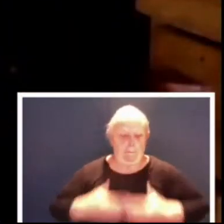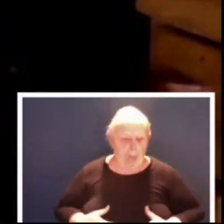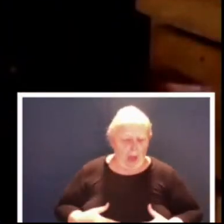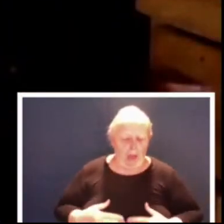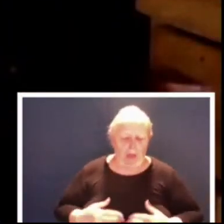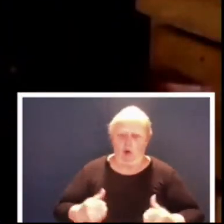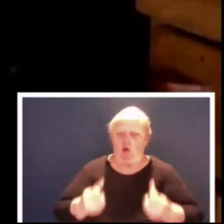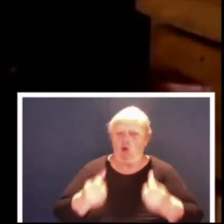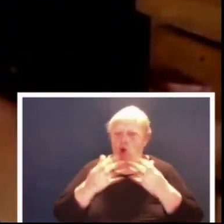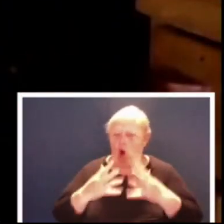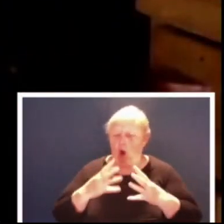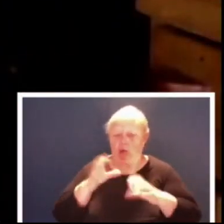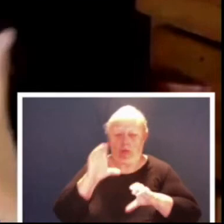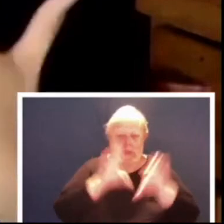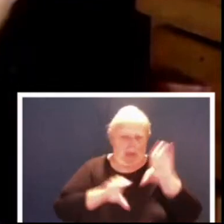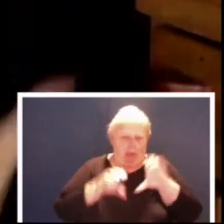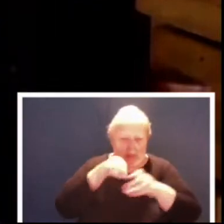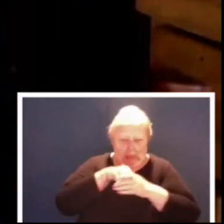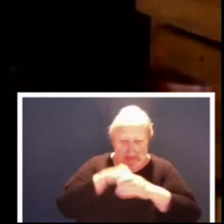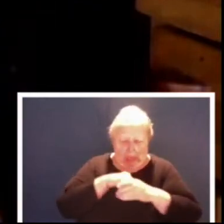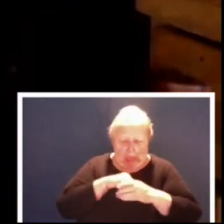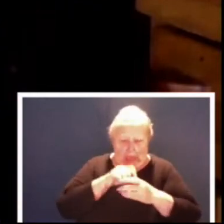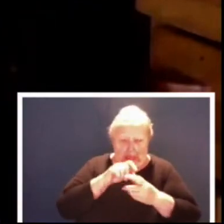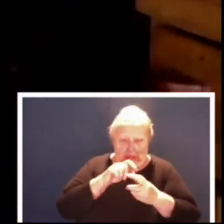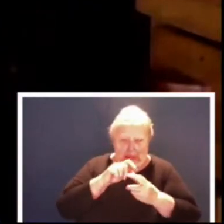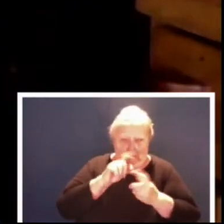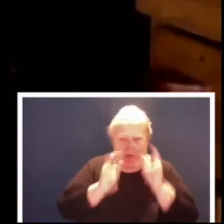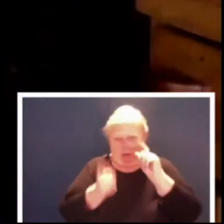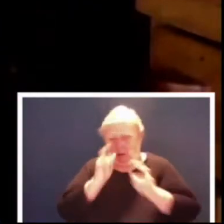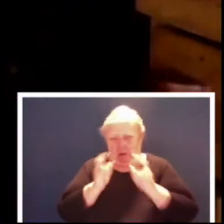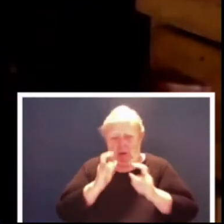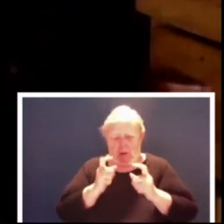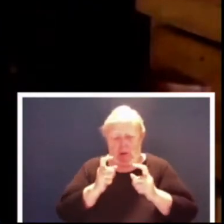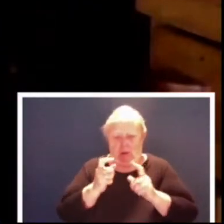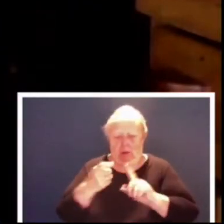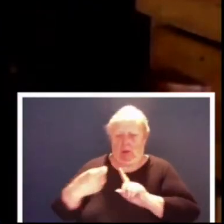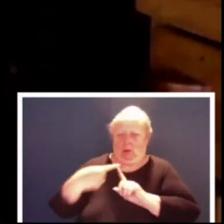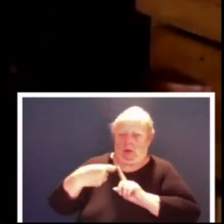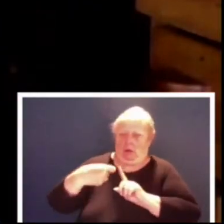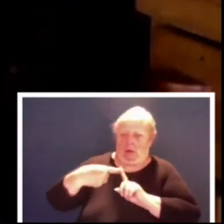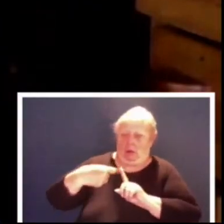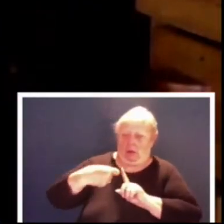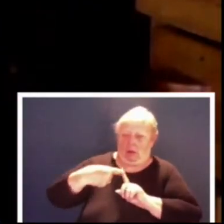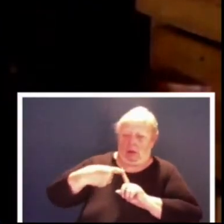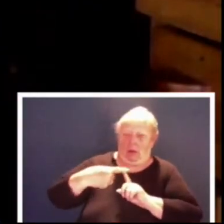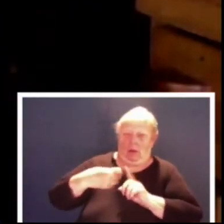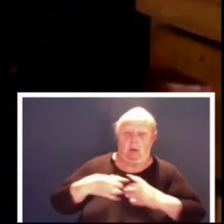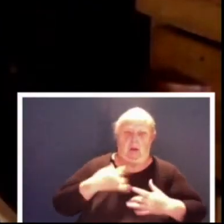from different triggers both within and outside. So as your triggered and you feel emotion